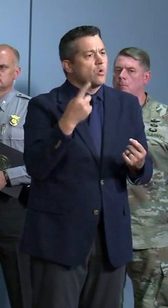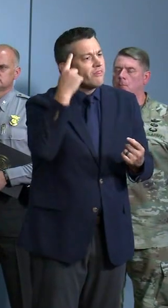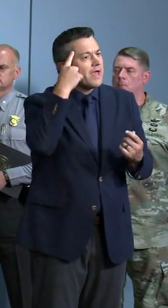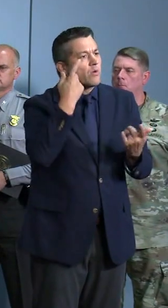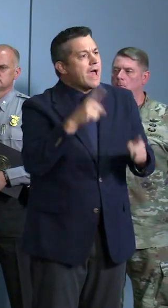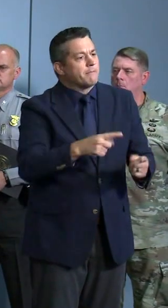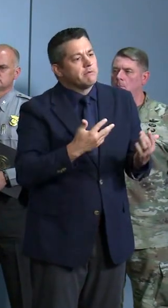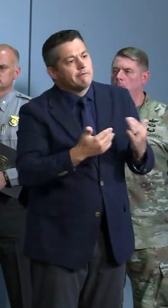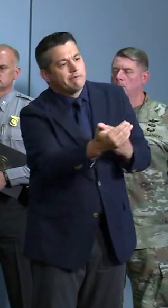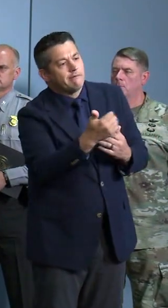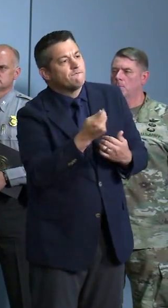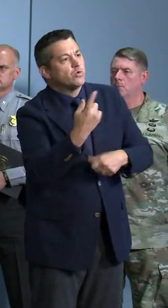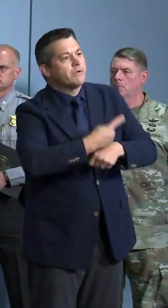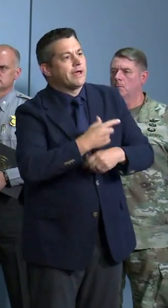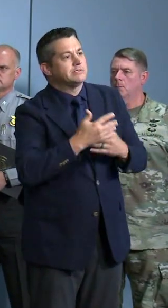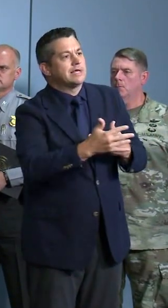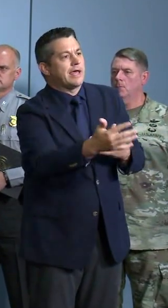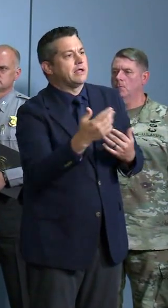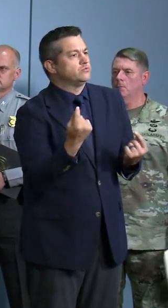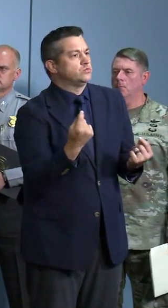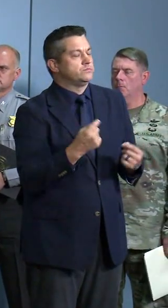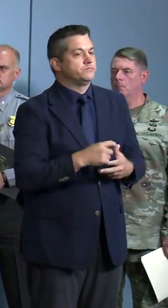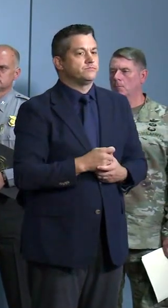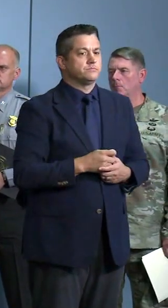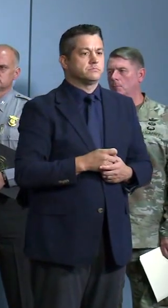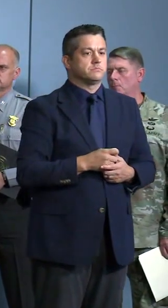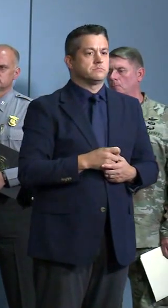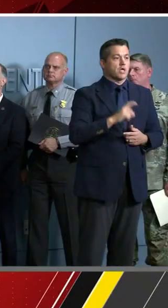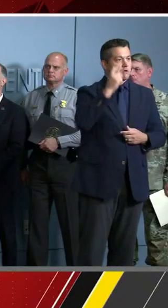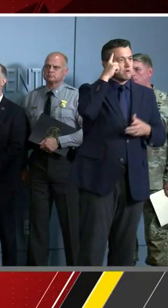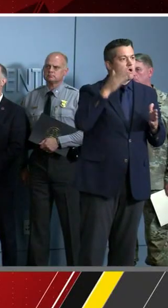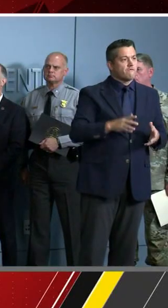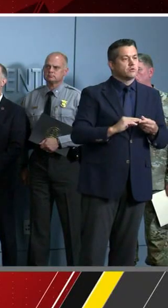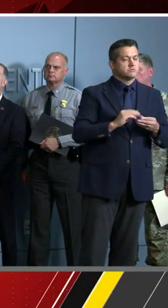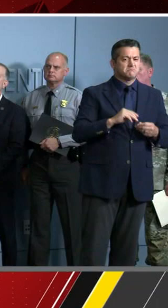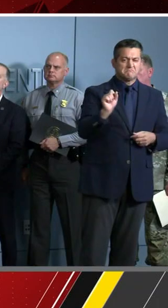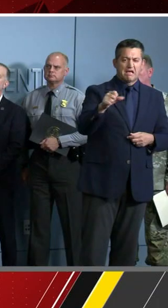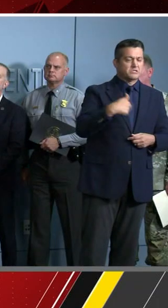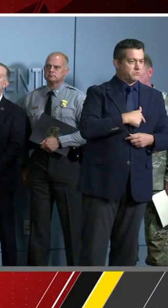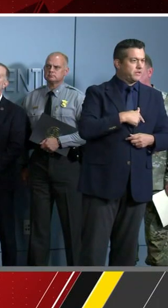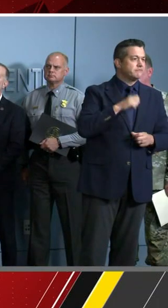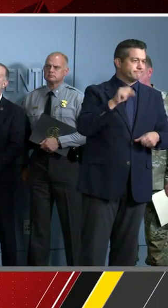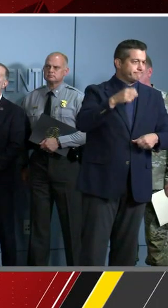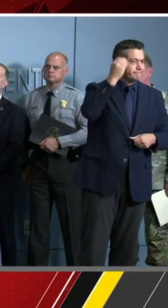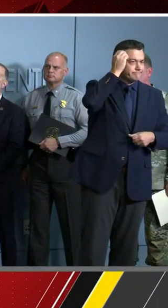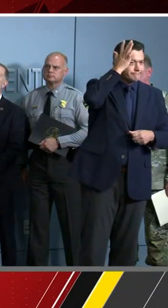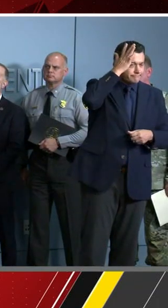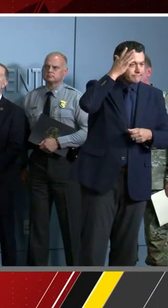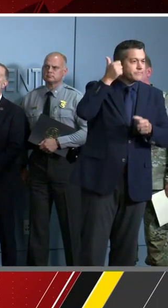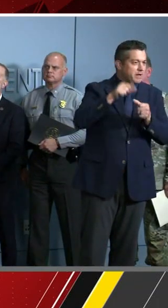I think we've learned something